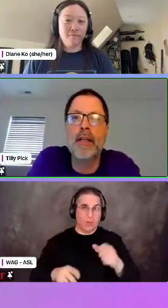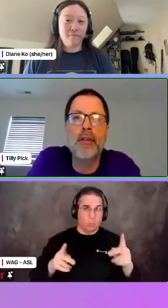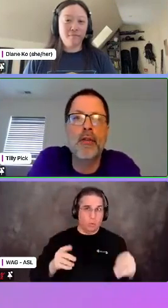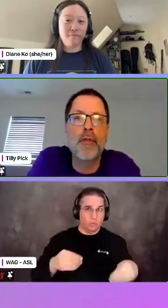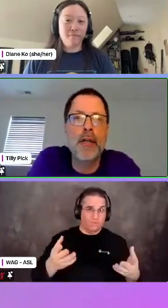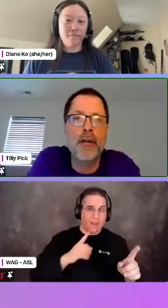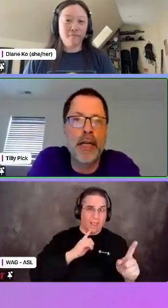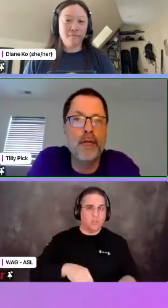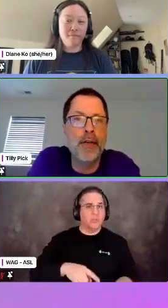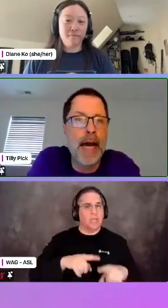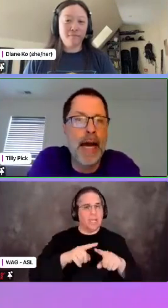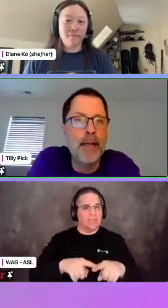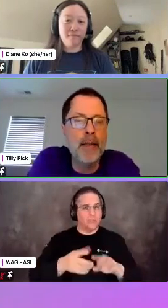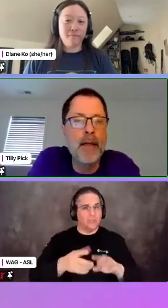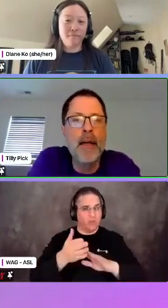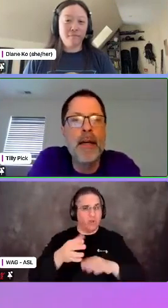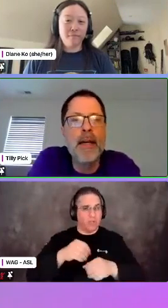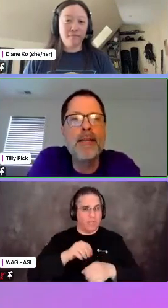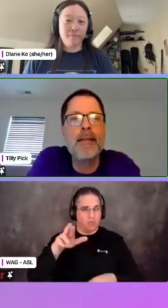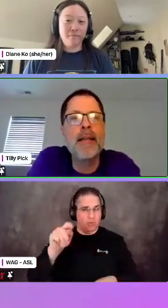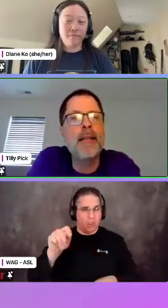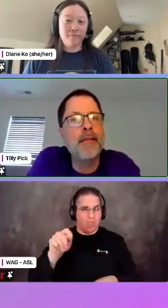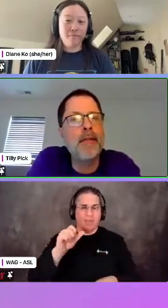be available to speech to text on